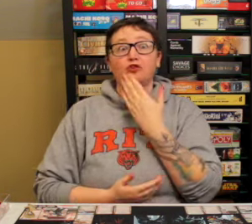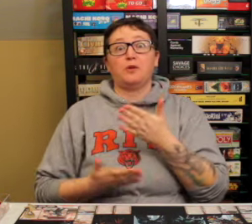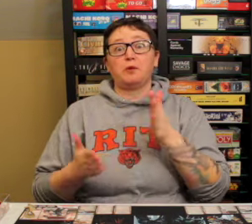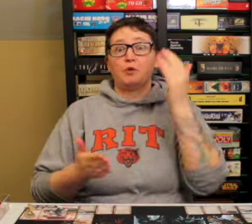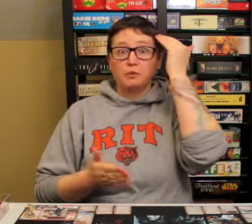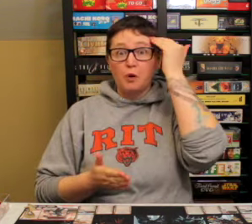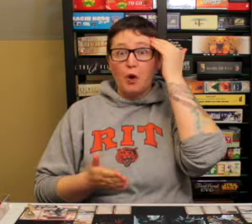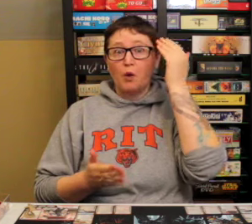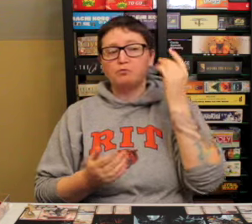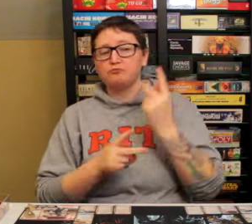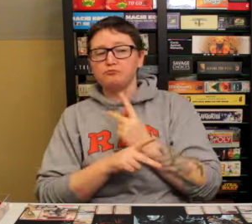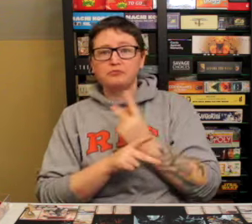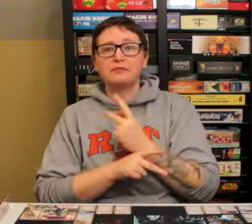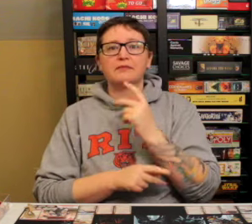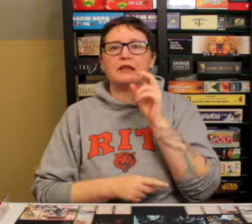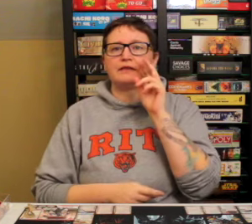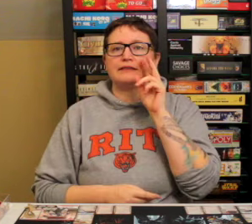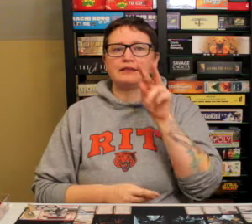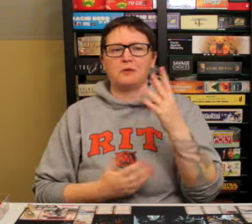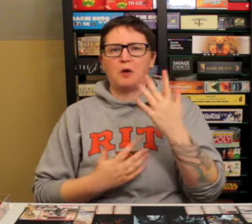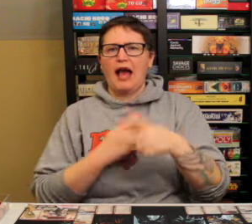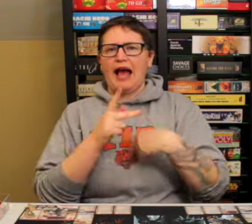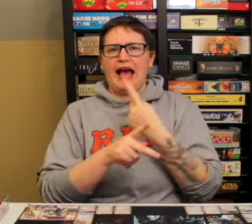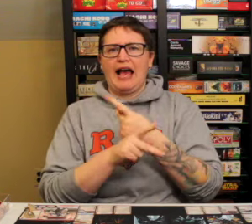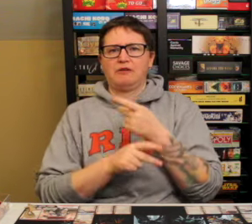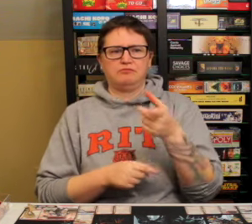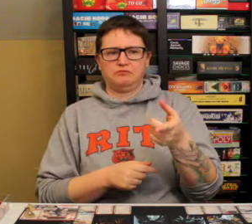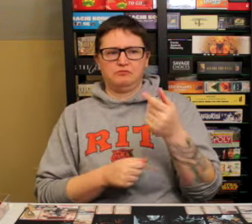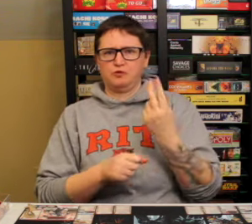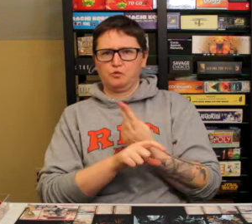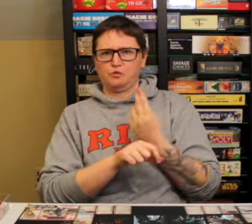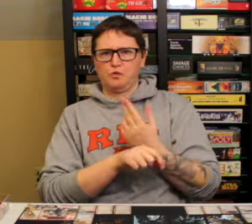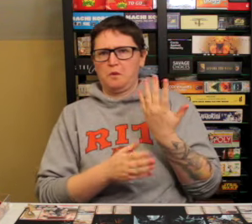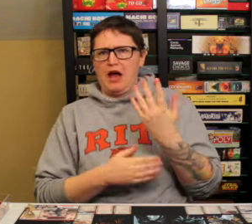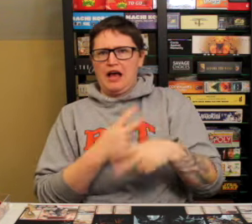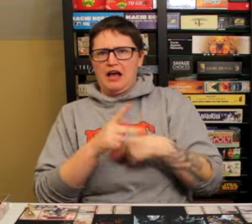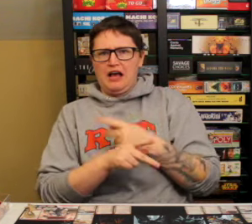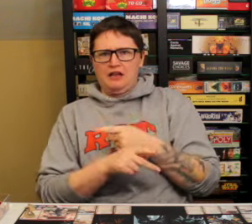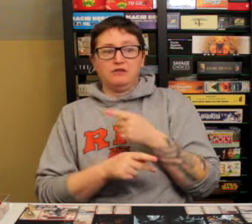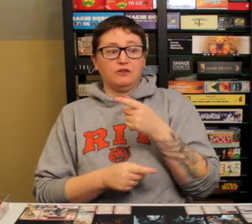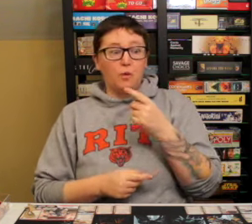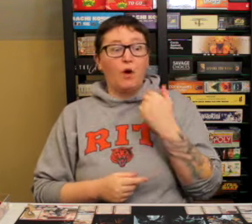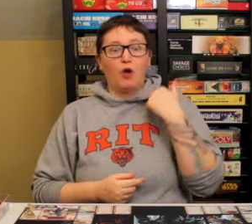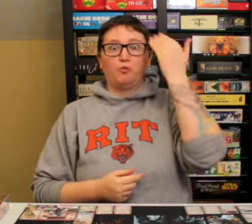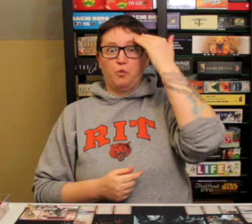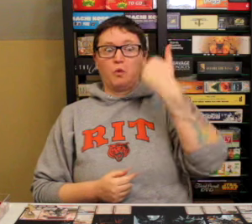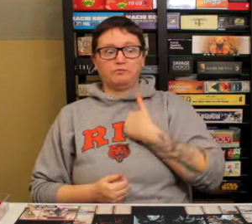One of the best things that you could do is figure out what type of mechanics...